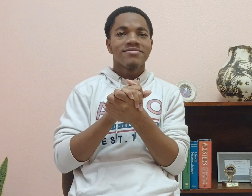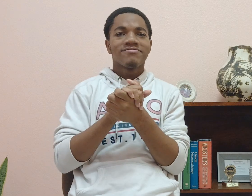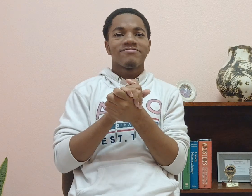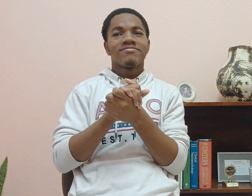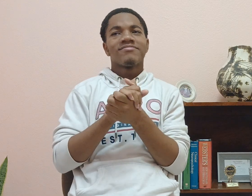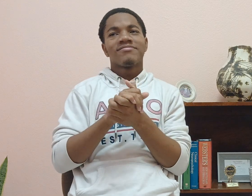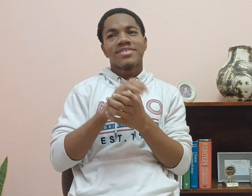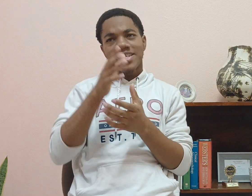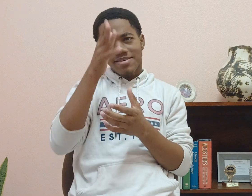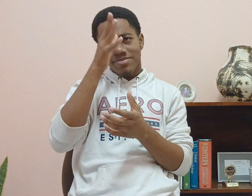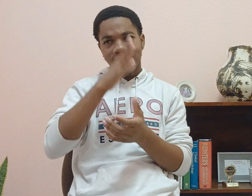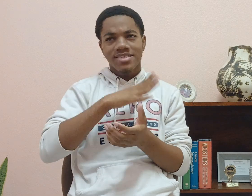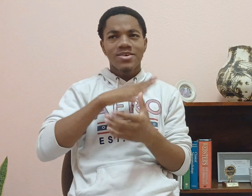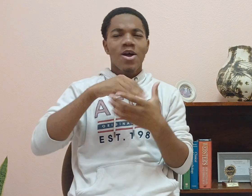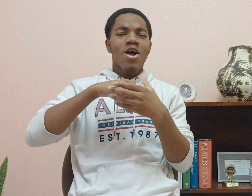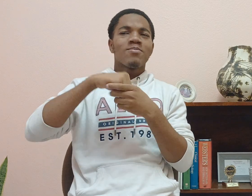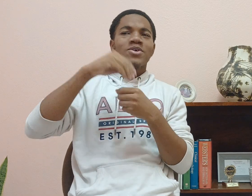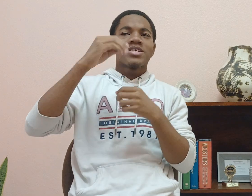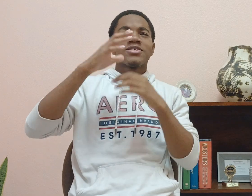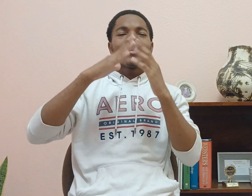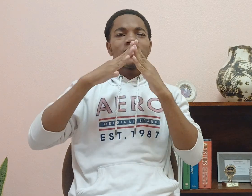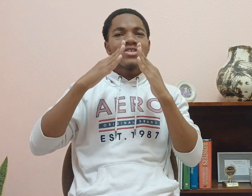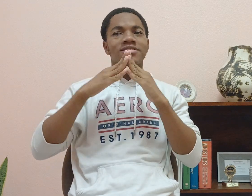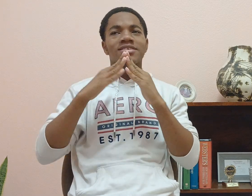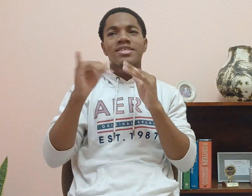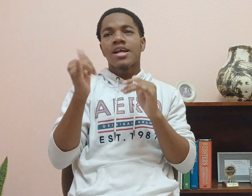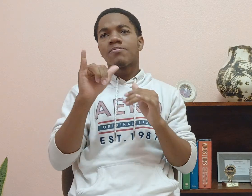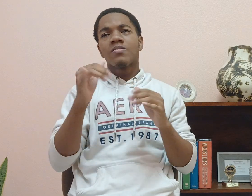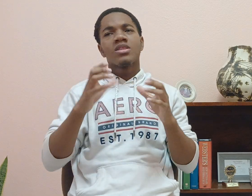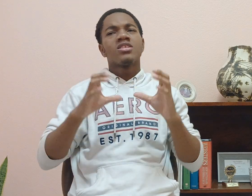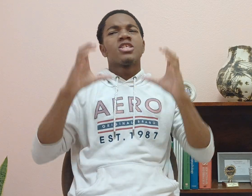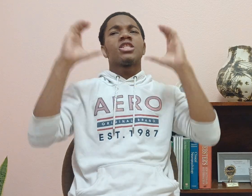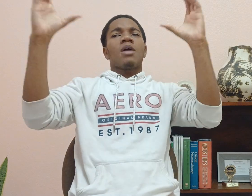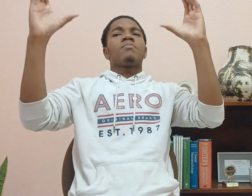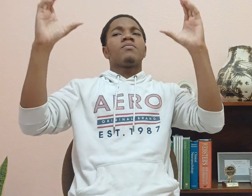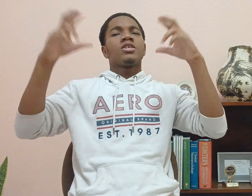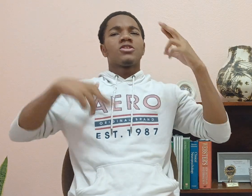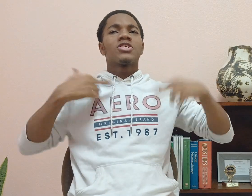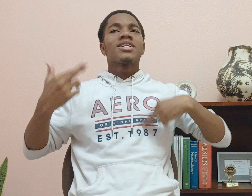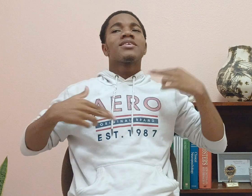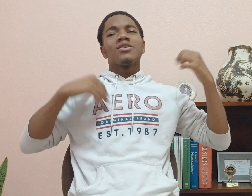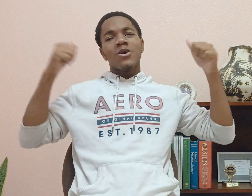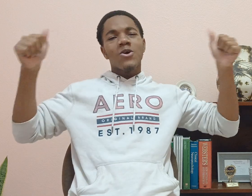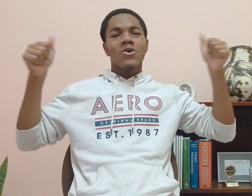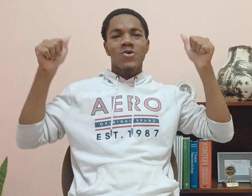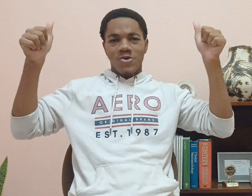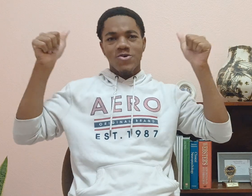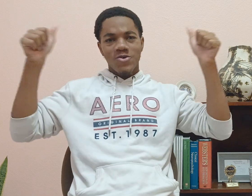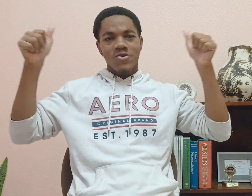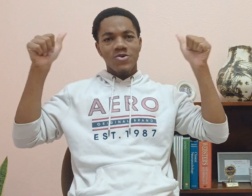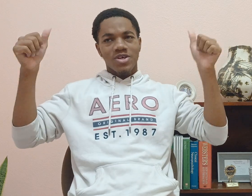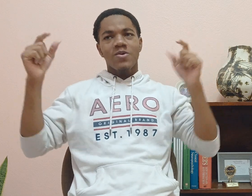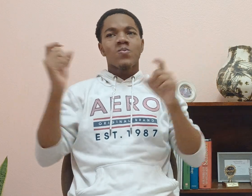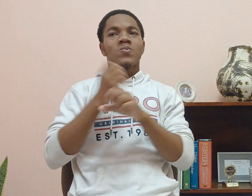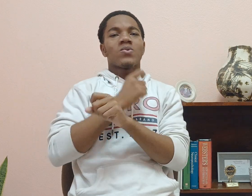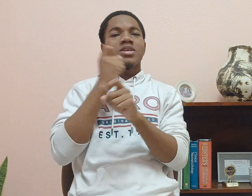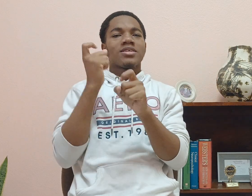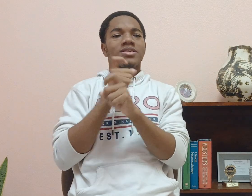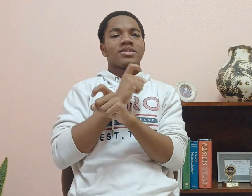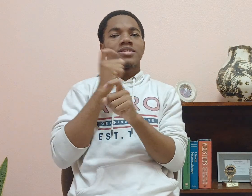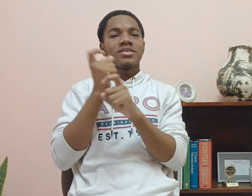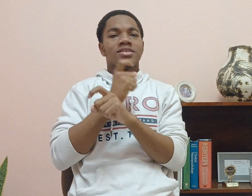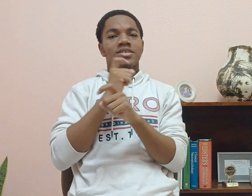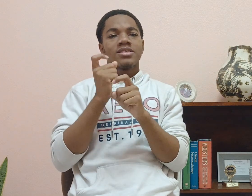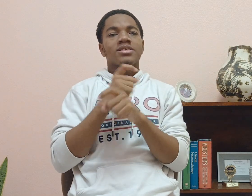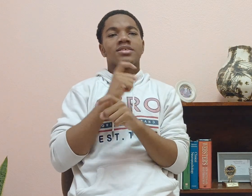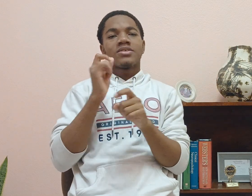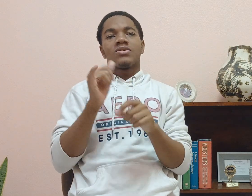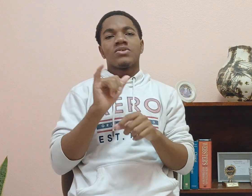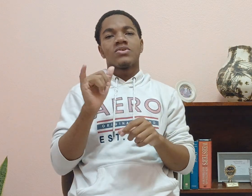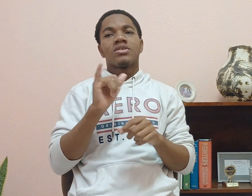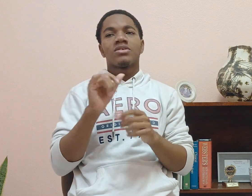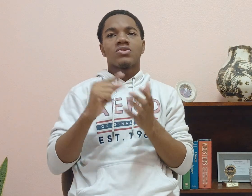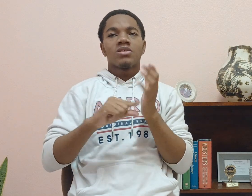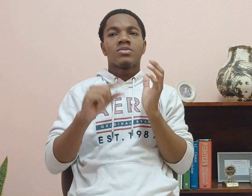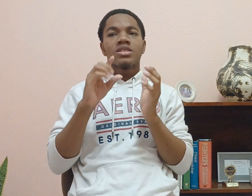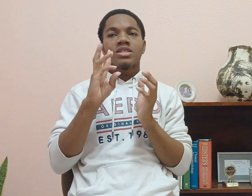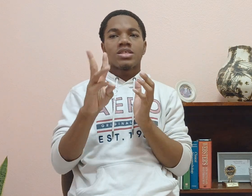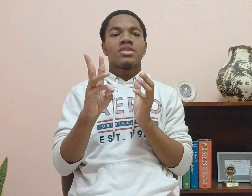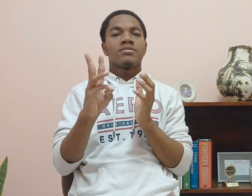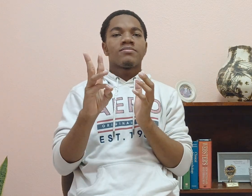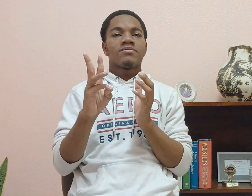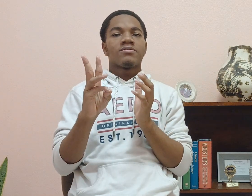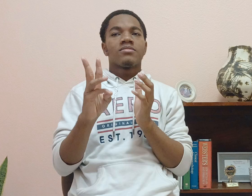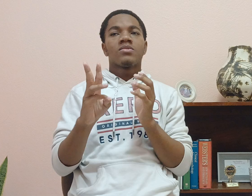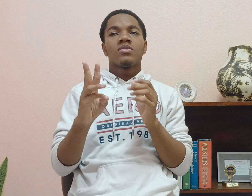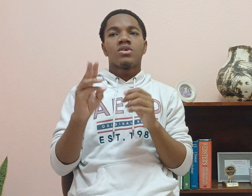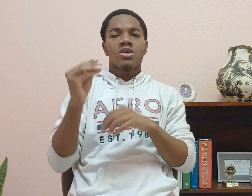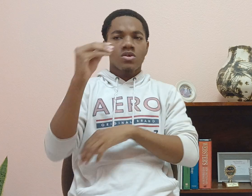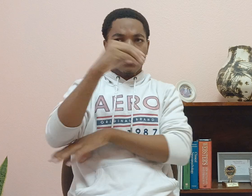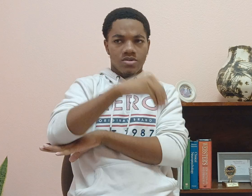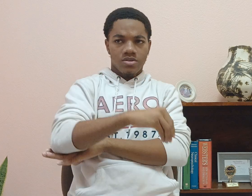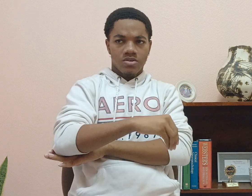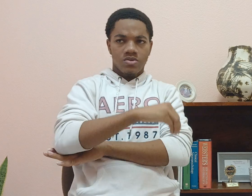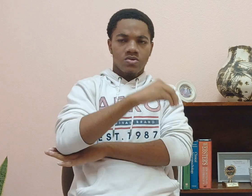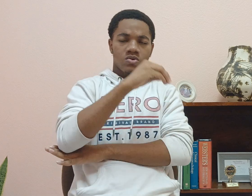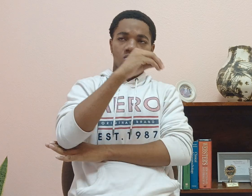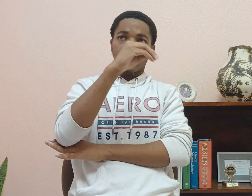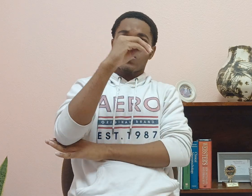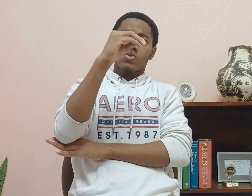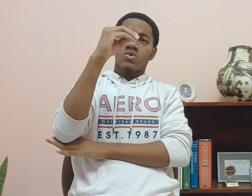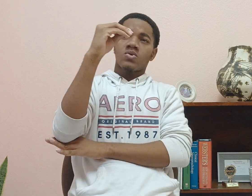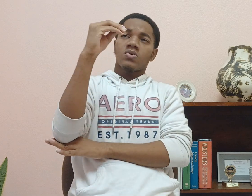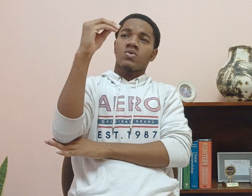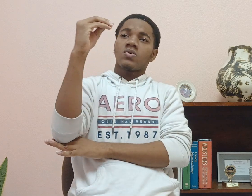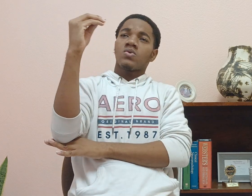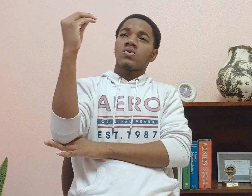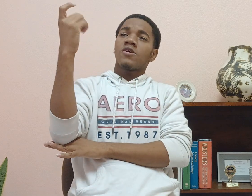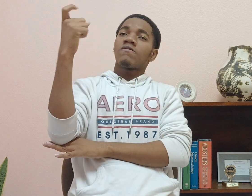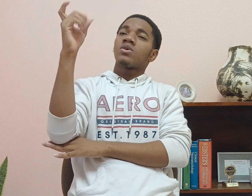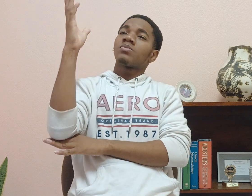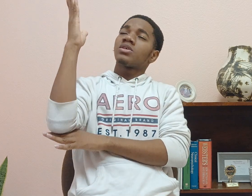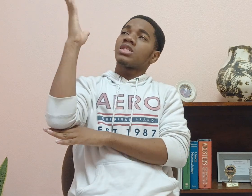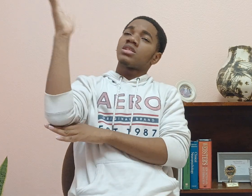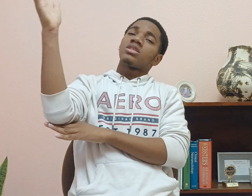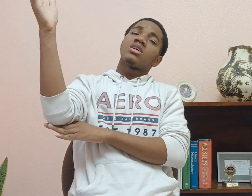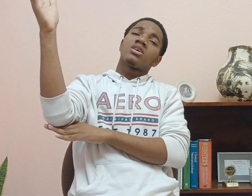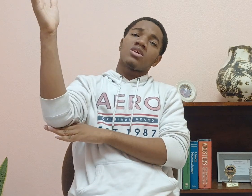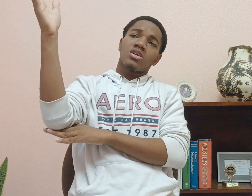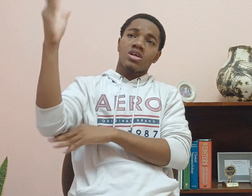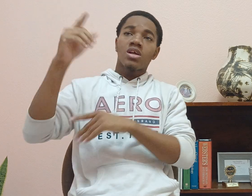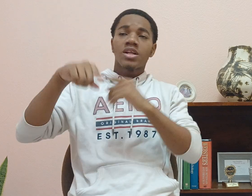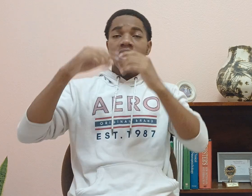like a champion rejoicing to run his course. 6 It rises at one end of the heavens